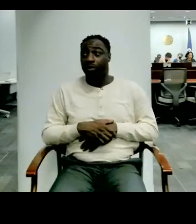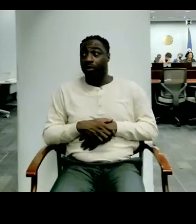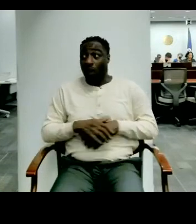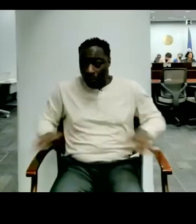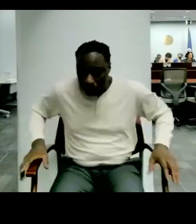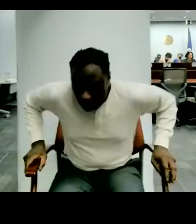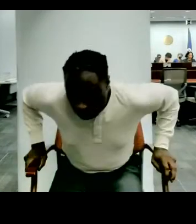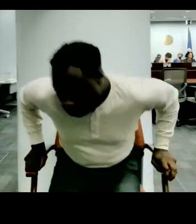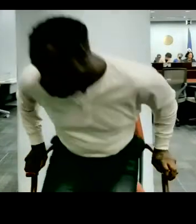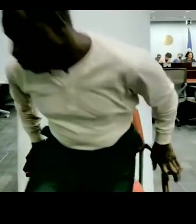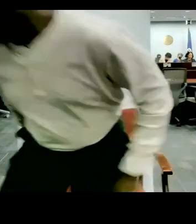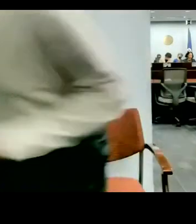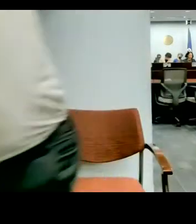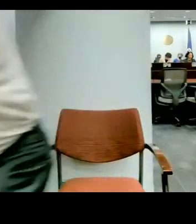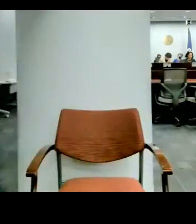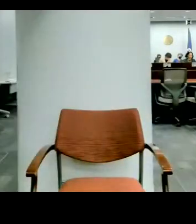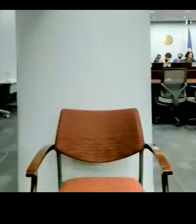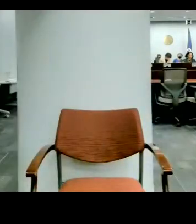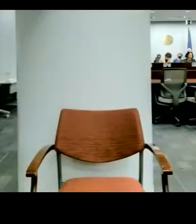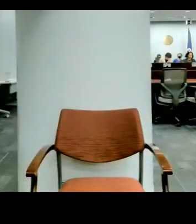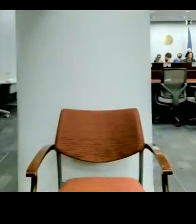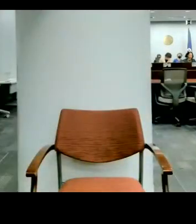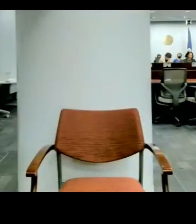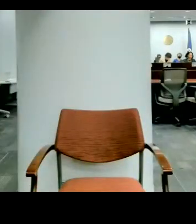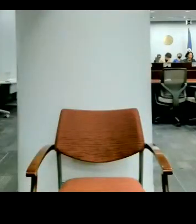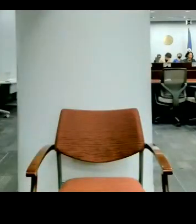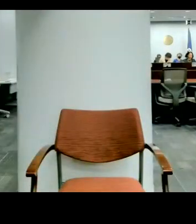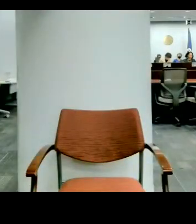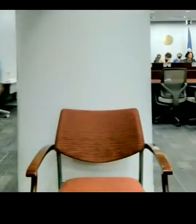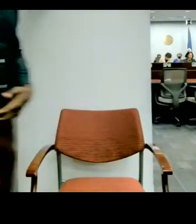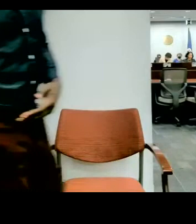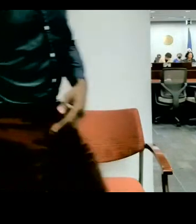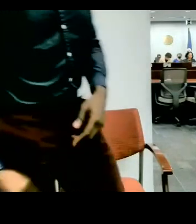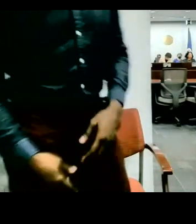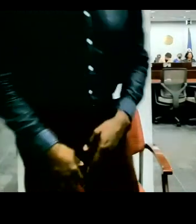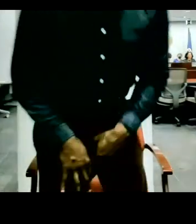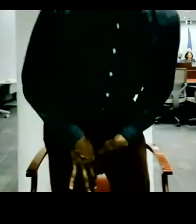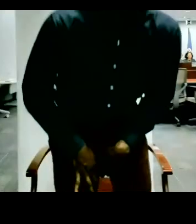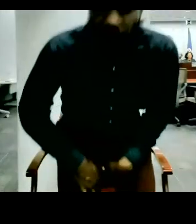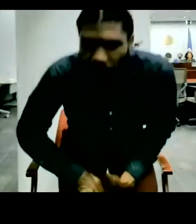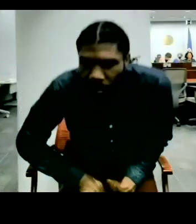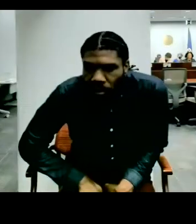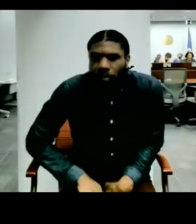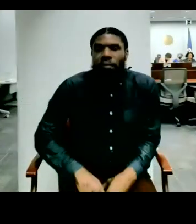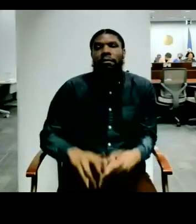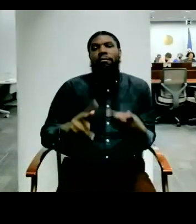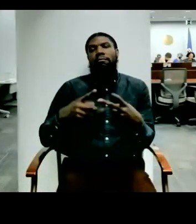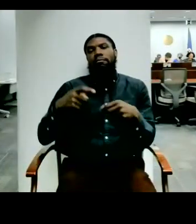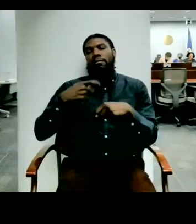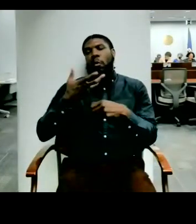Second, I want to in the brief time remaining, touch on the NAS report, NAS report regarding